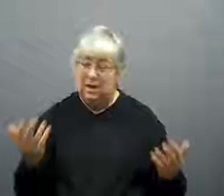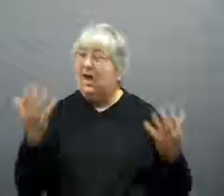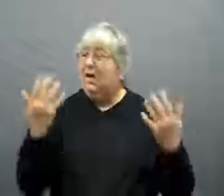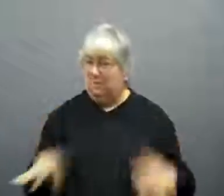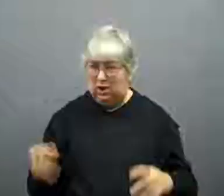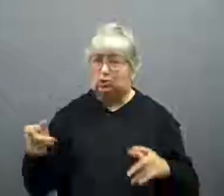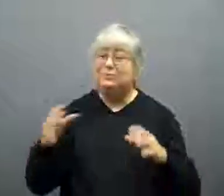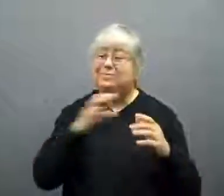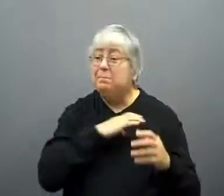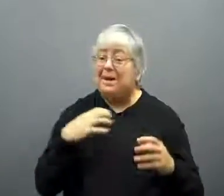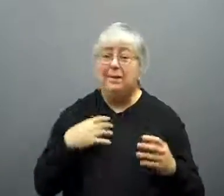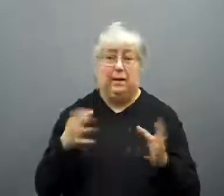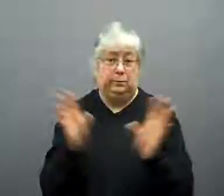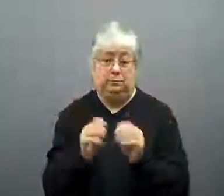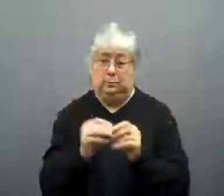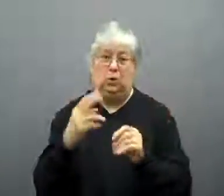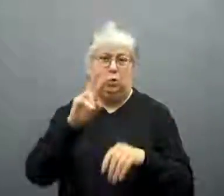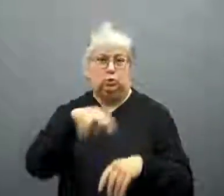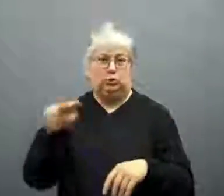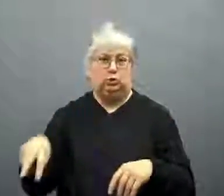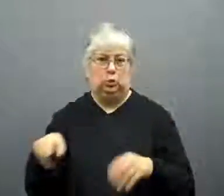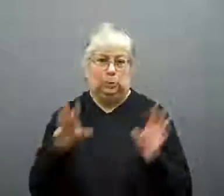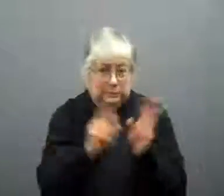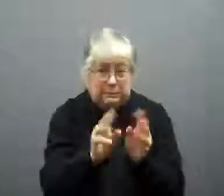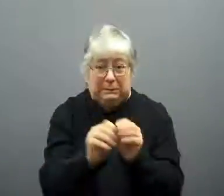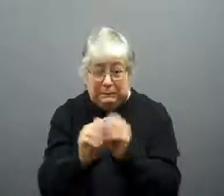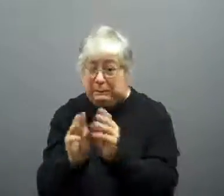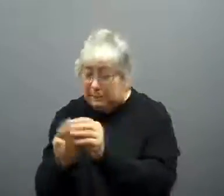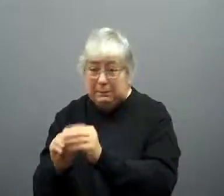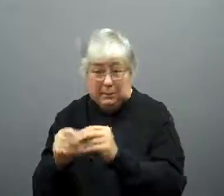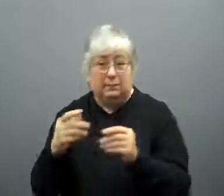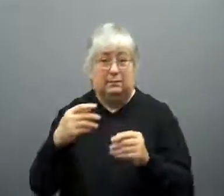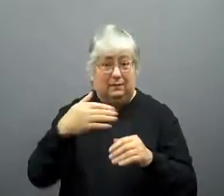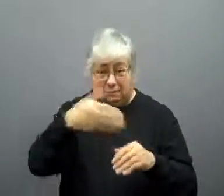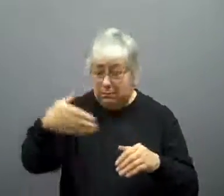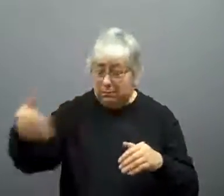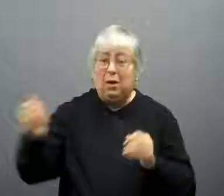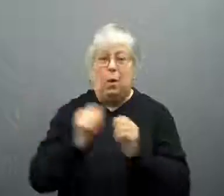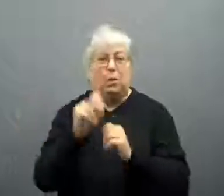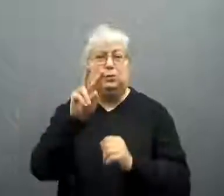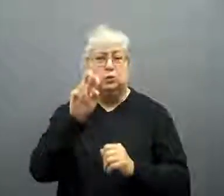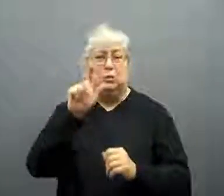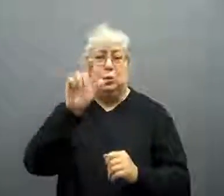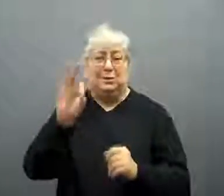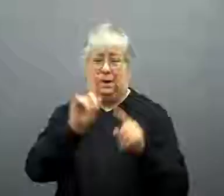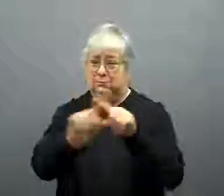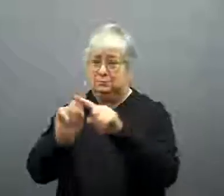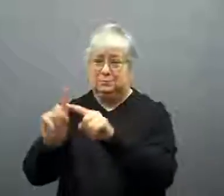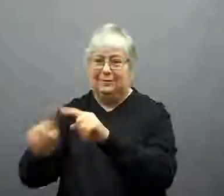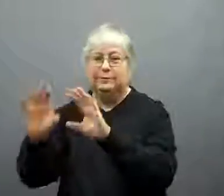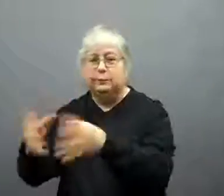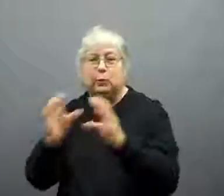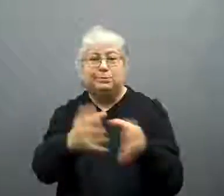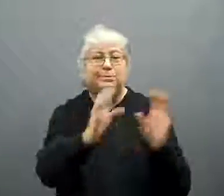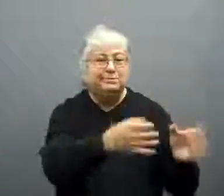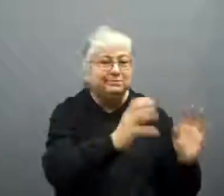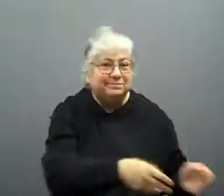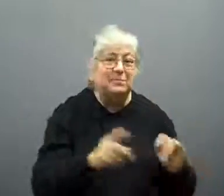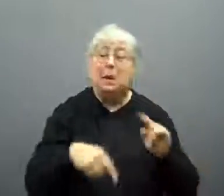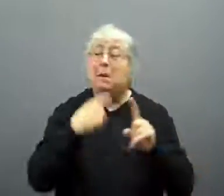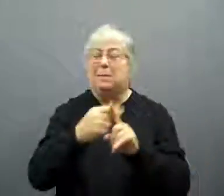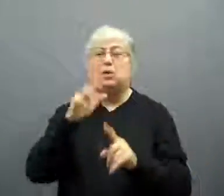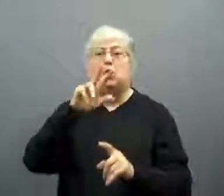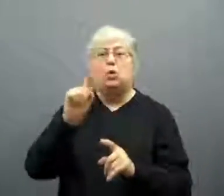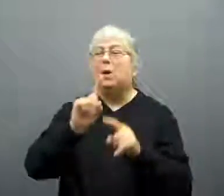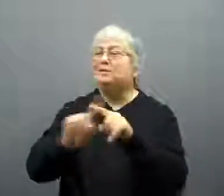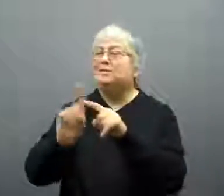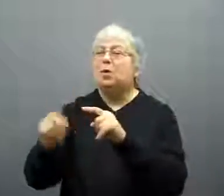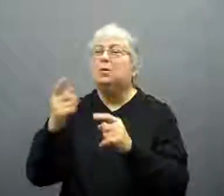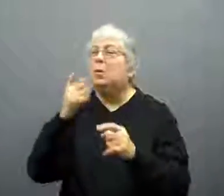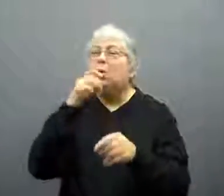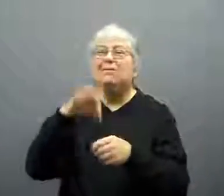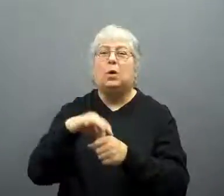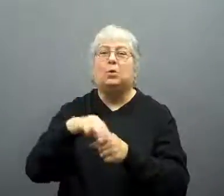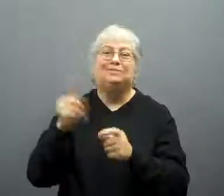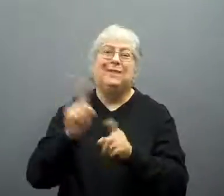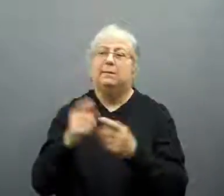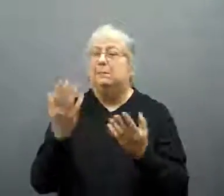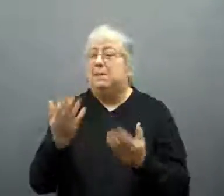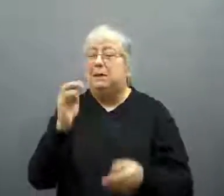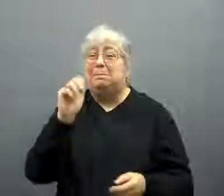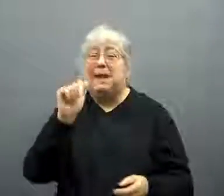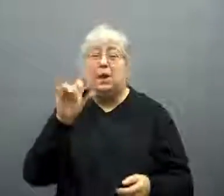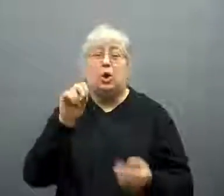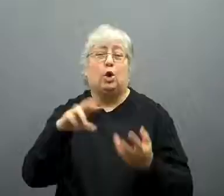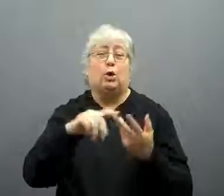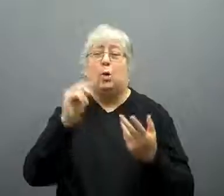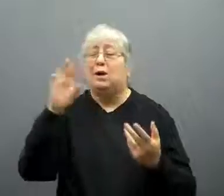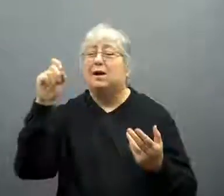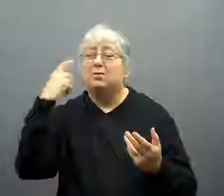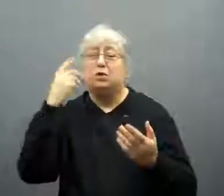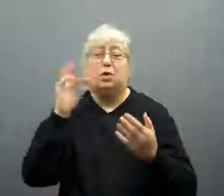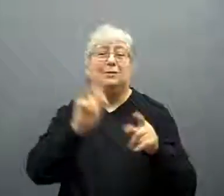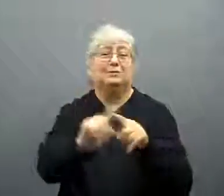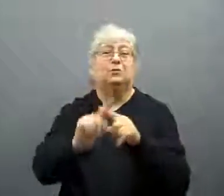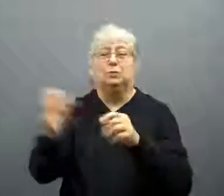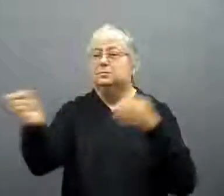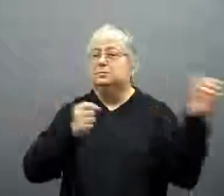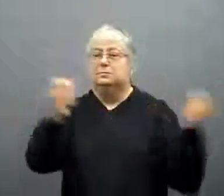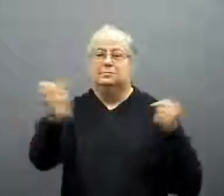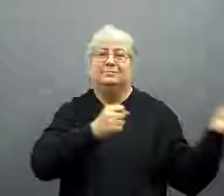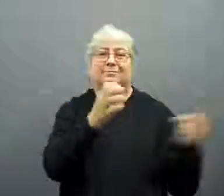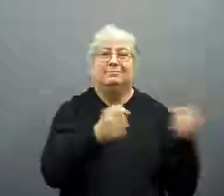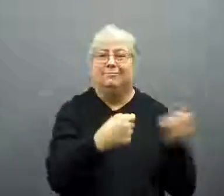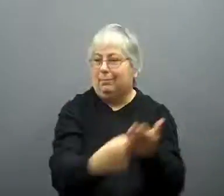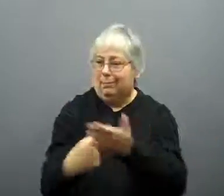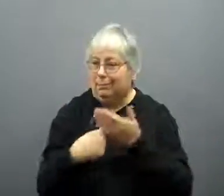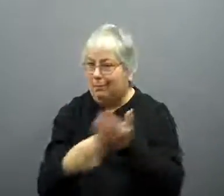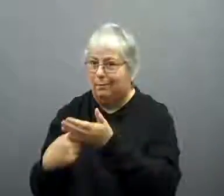The committee held 22 meetings with 229 organizations